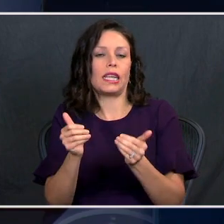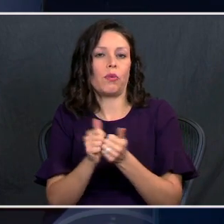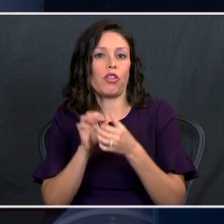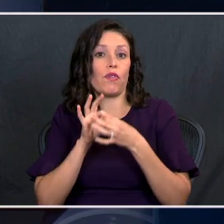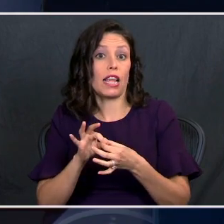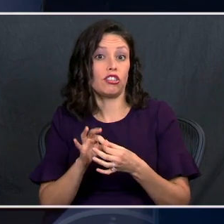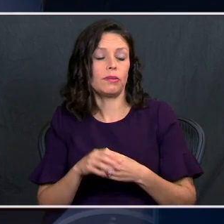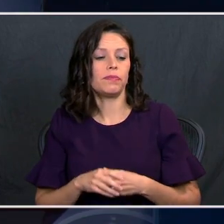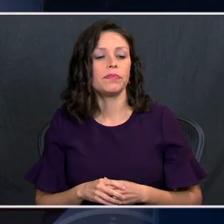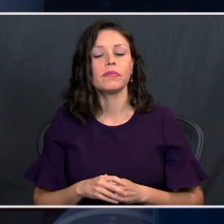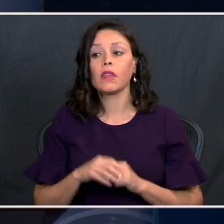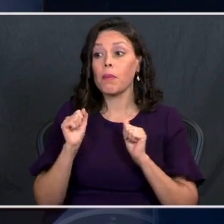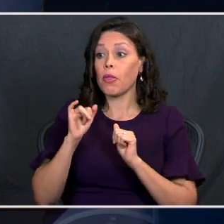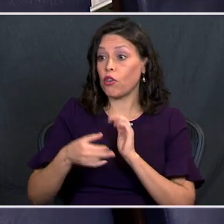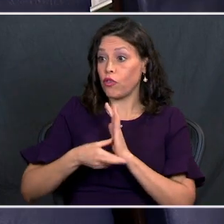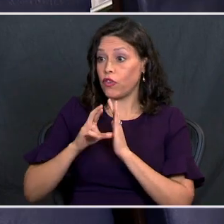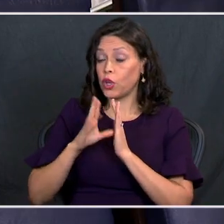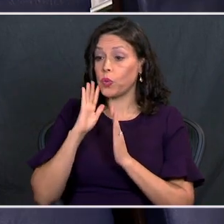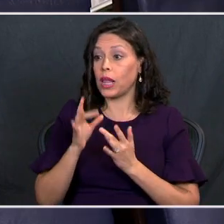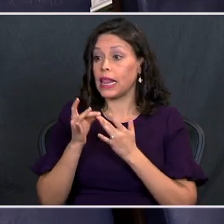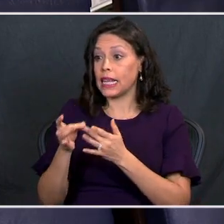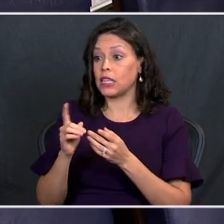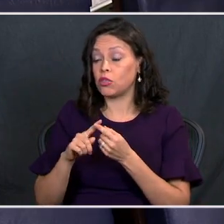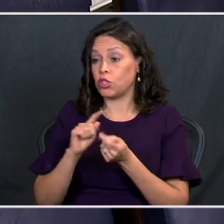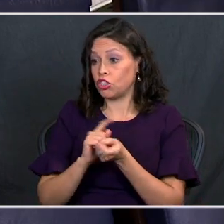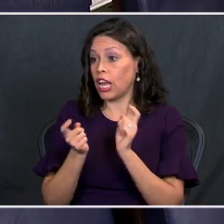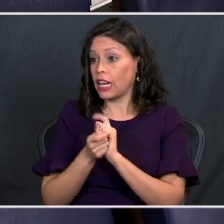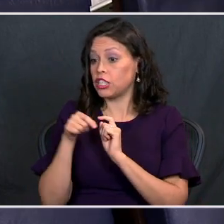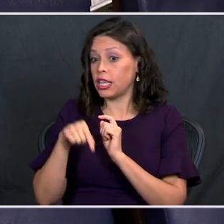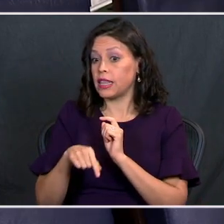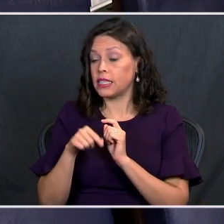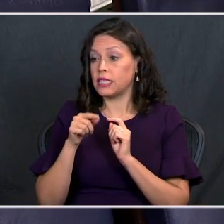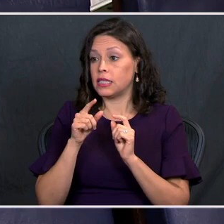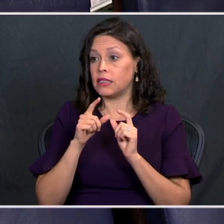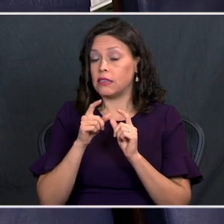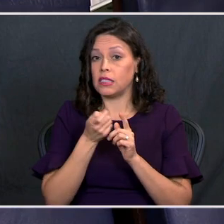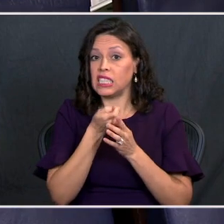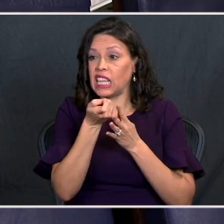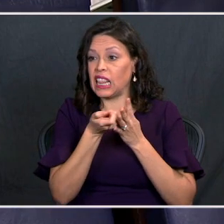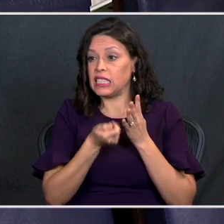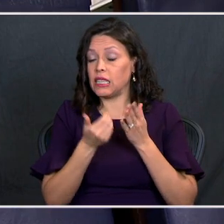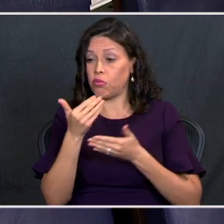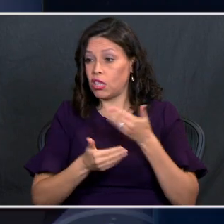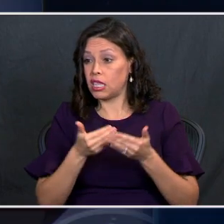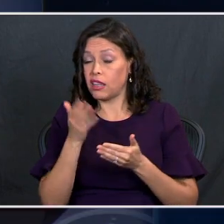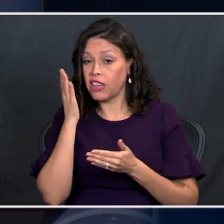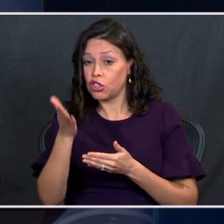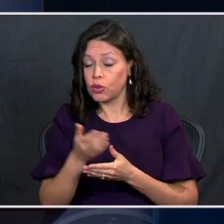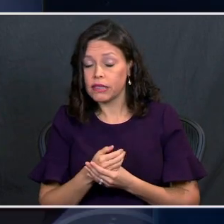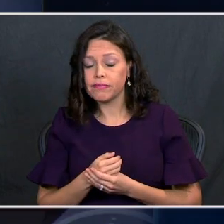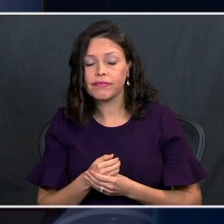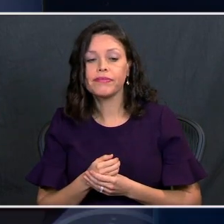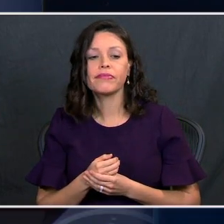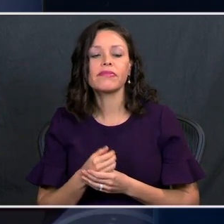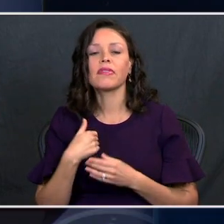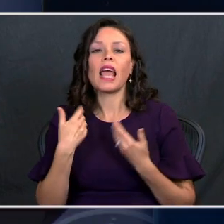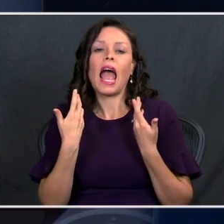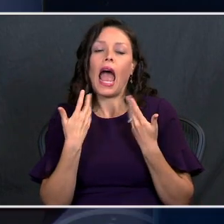The Press: Is it possible that those reviews could lead to a change in this delisting process down the road? Ms. Psaki: Well, I don't want to get ahead of any review,